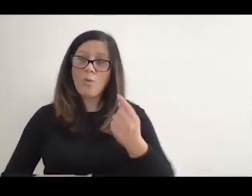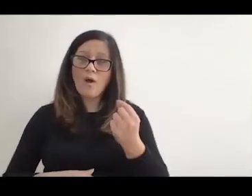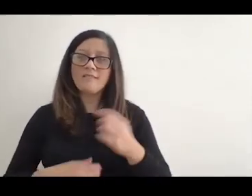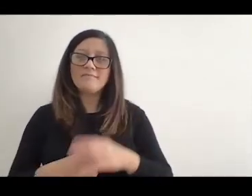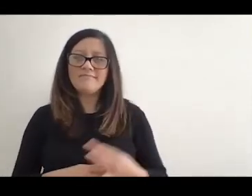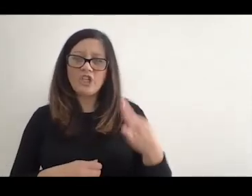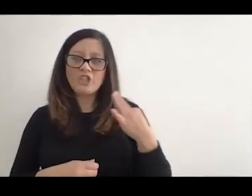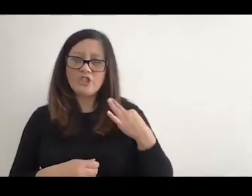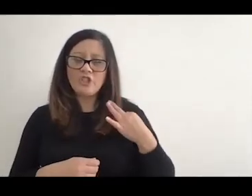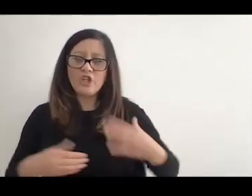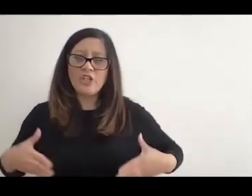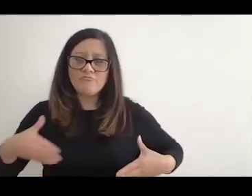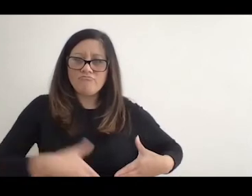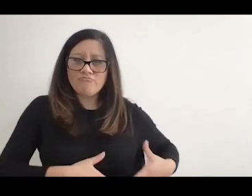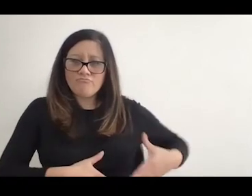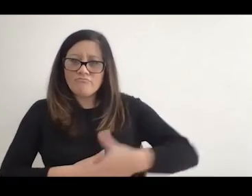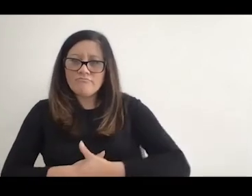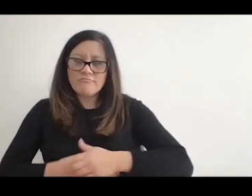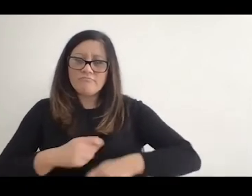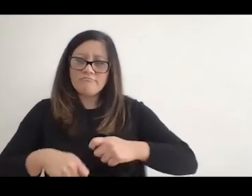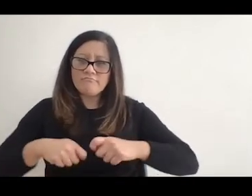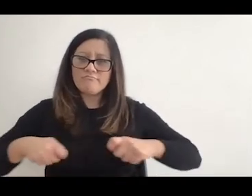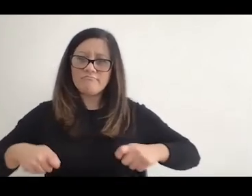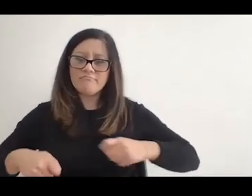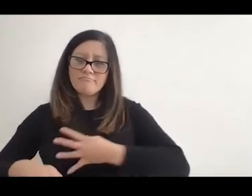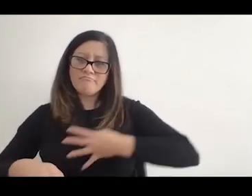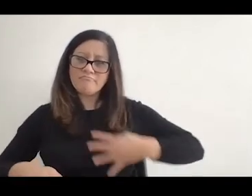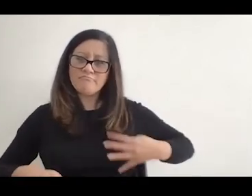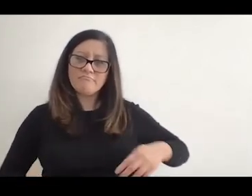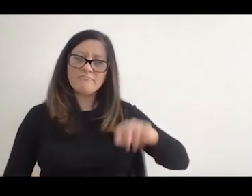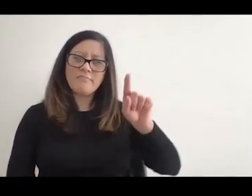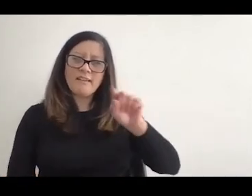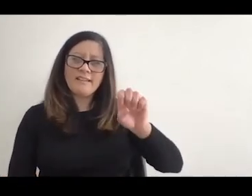a zebra toned or a zebra print wrap blouse so you can see a